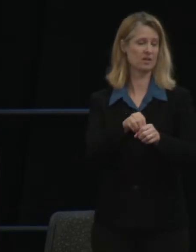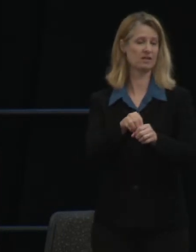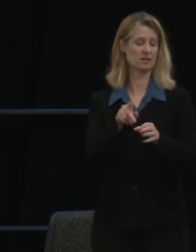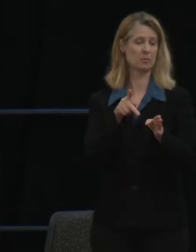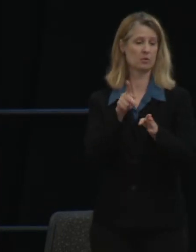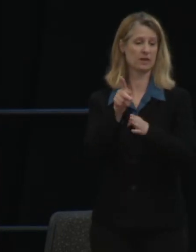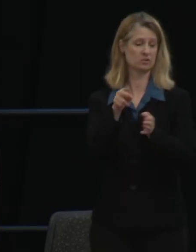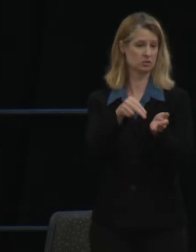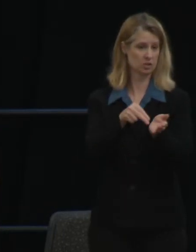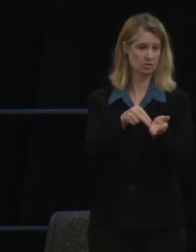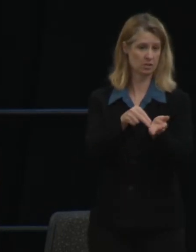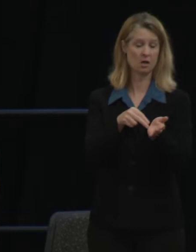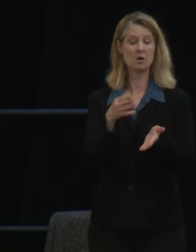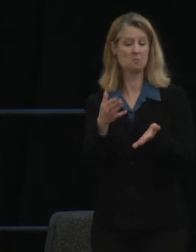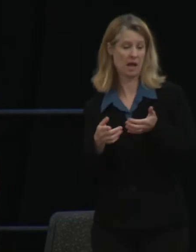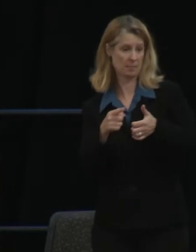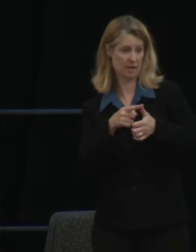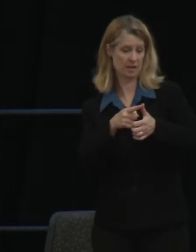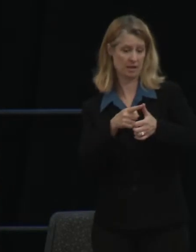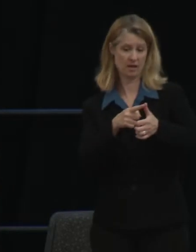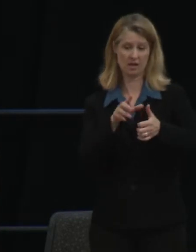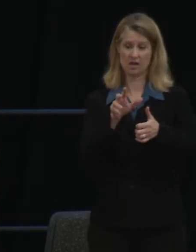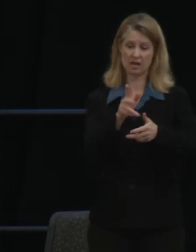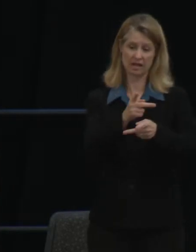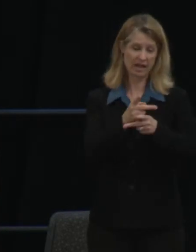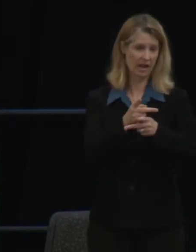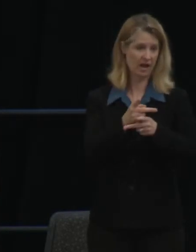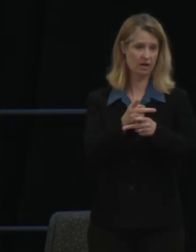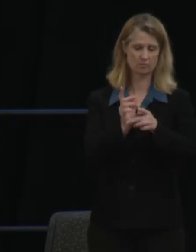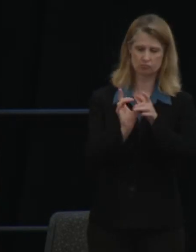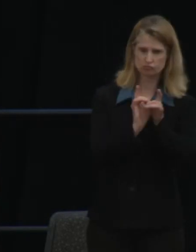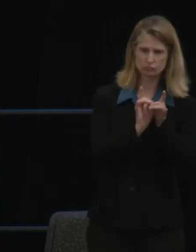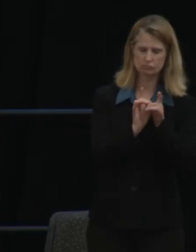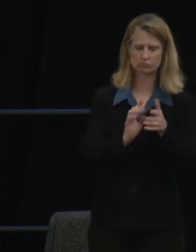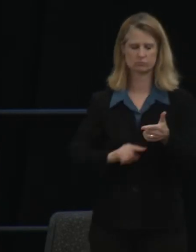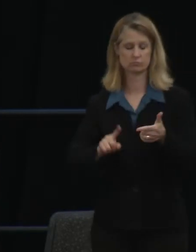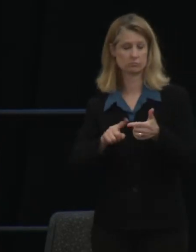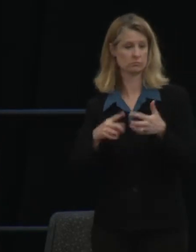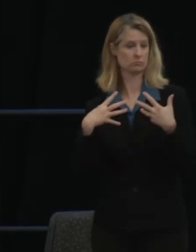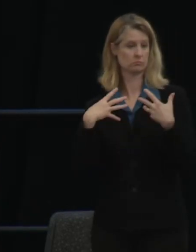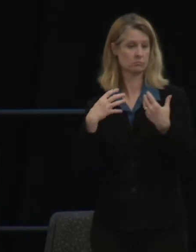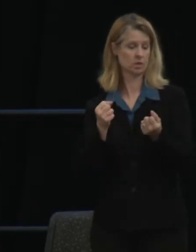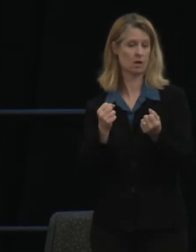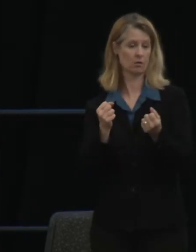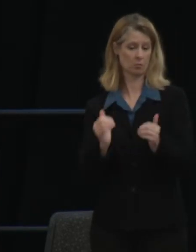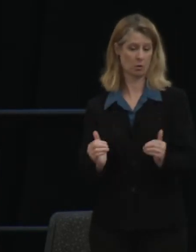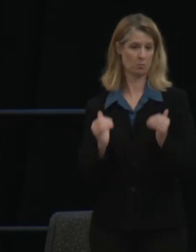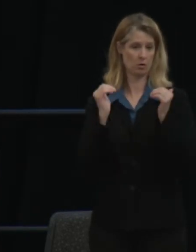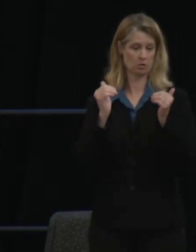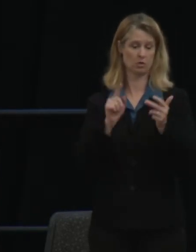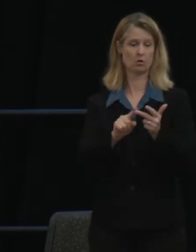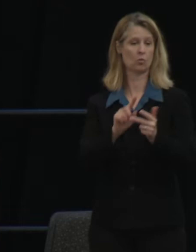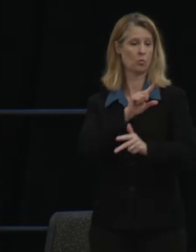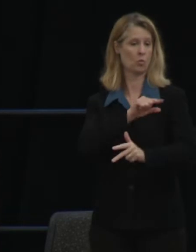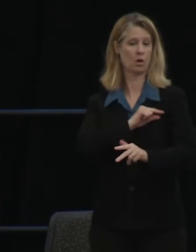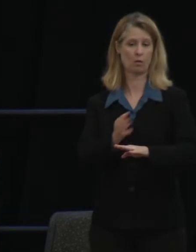in such areas as care coordination, health promotion, and quality improvement.